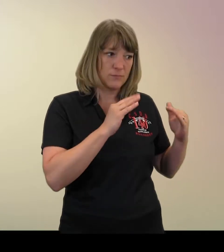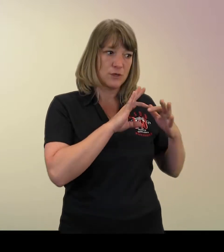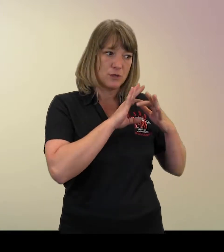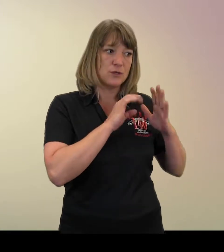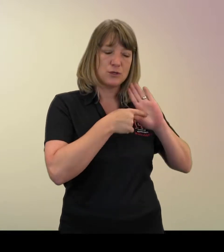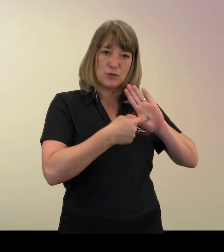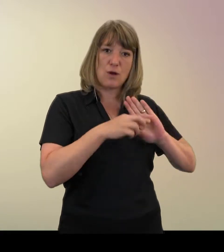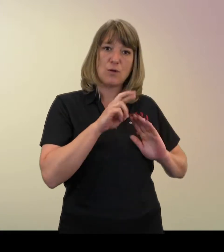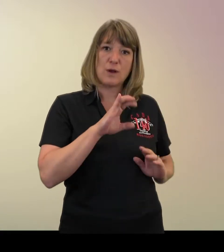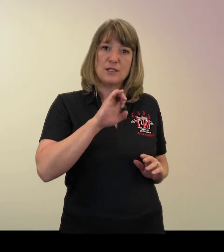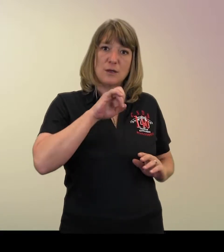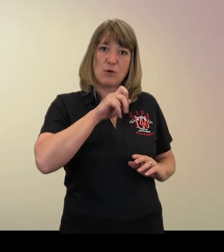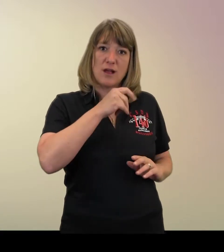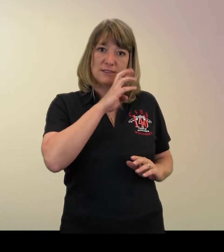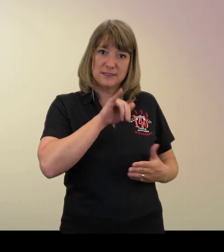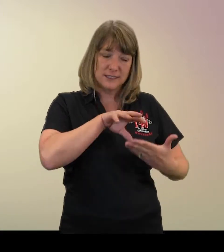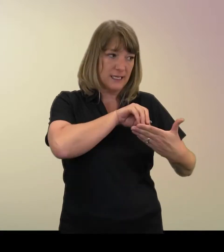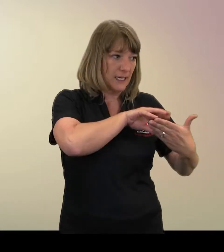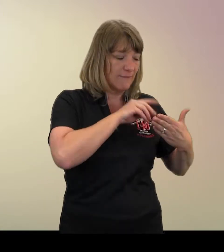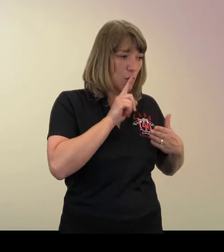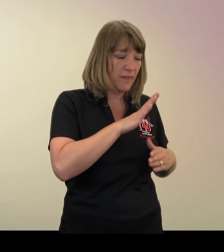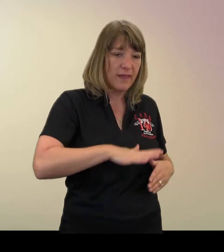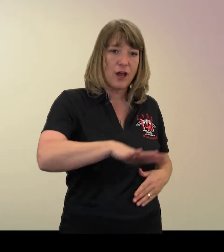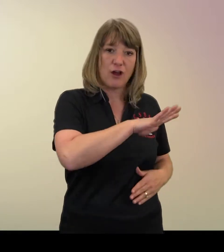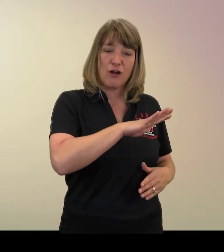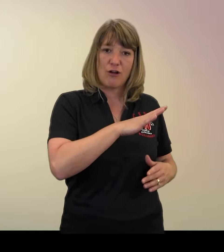reciprocity in their play interactions.